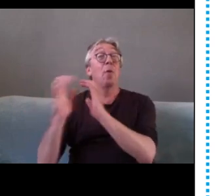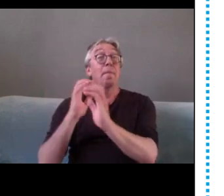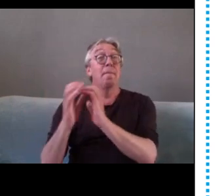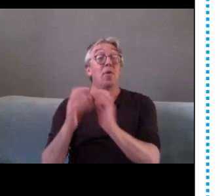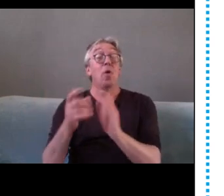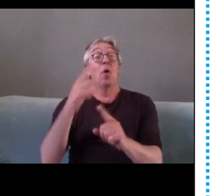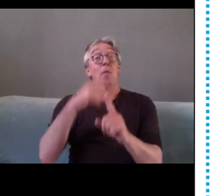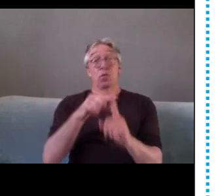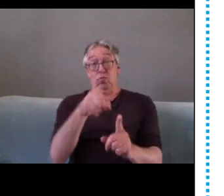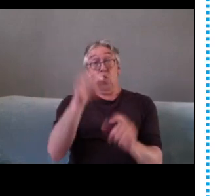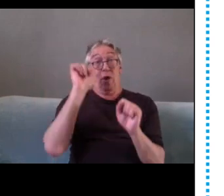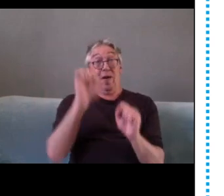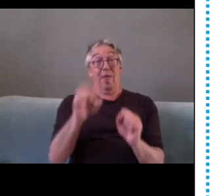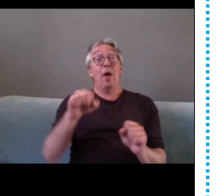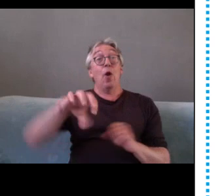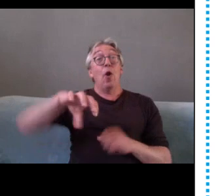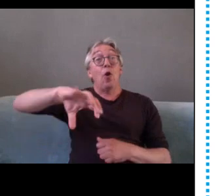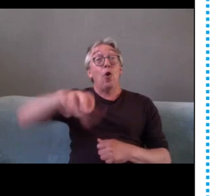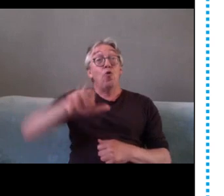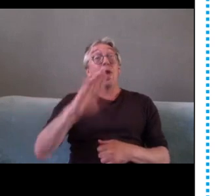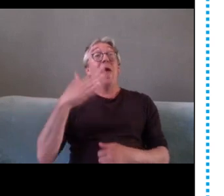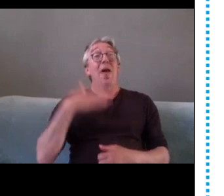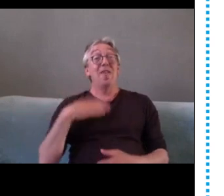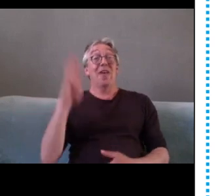in your country and try to find out as soon as possible